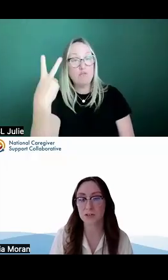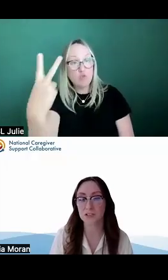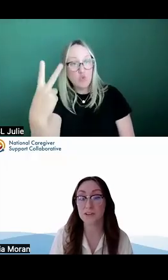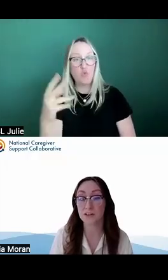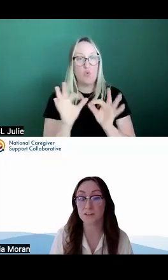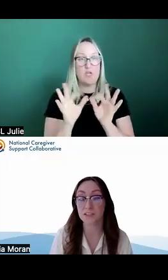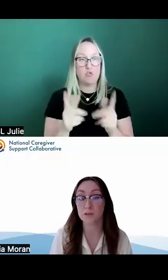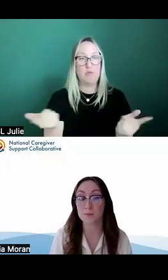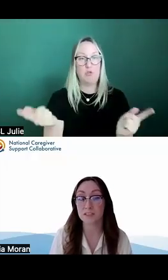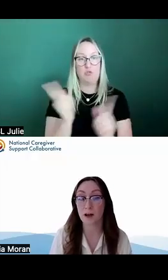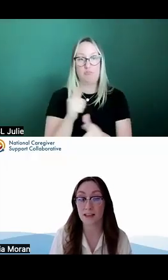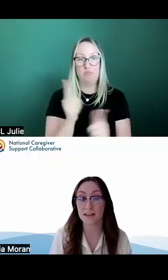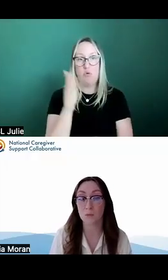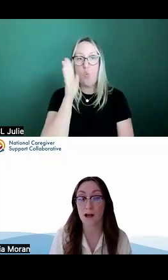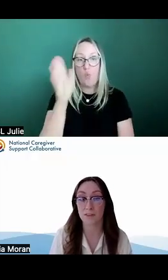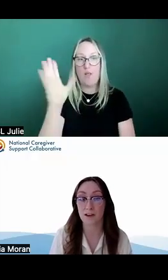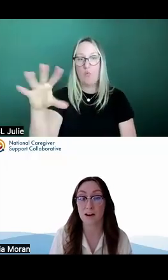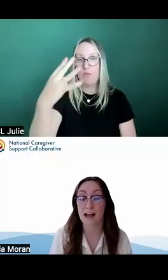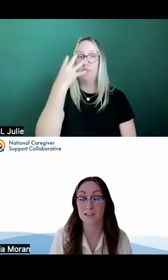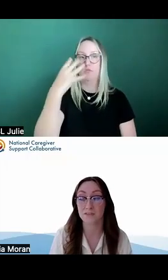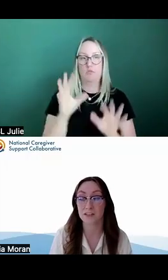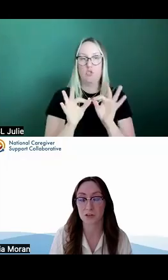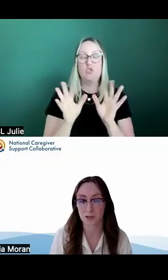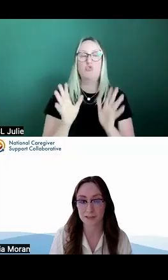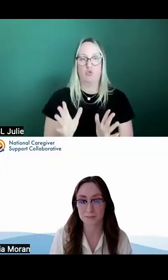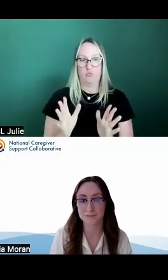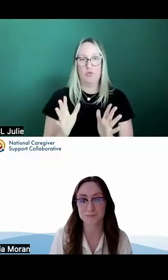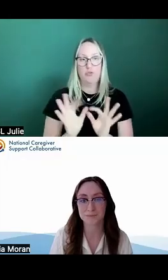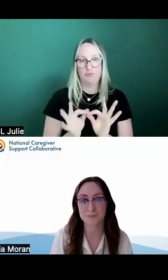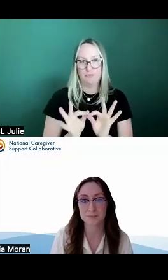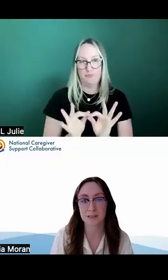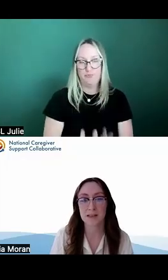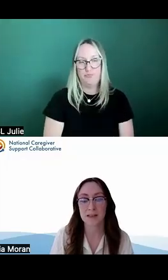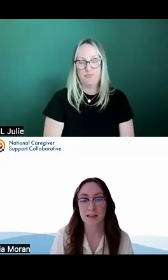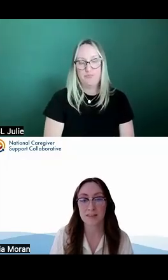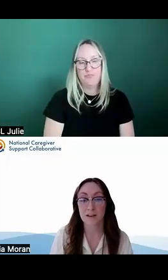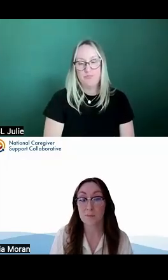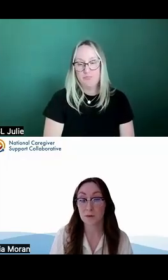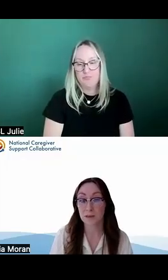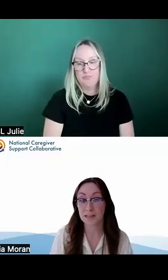whose video feeds will be spotlighted, while they are actively interpreting. In the coming weeks,